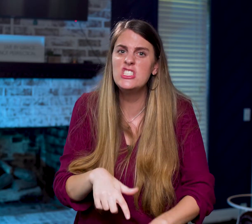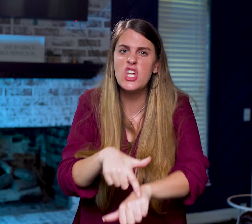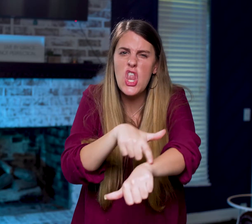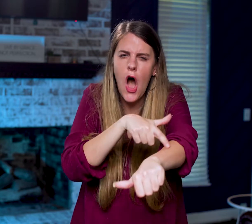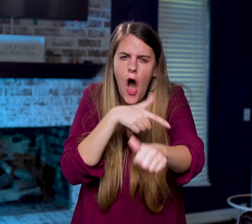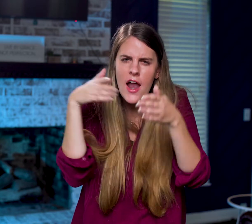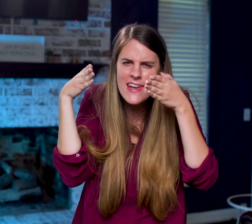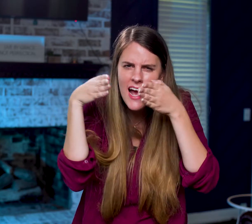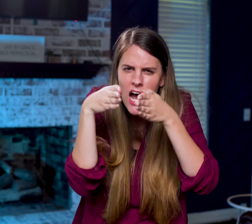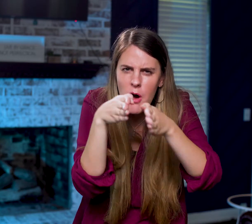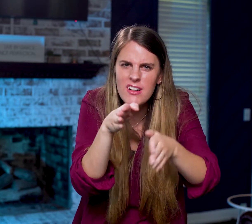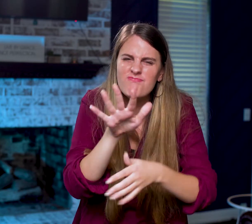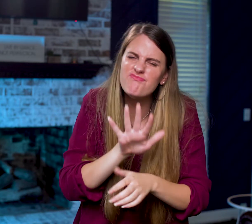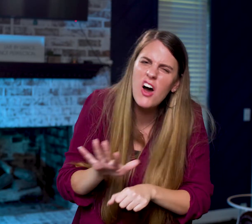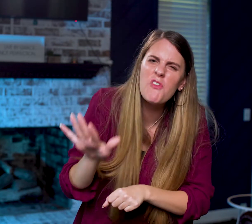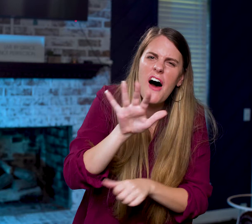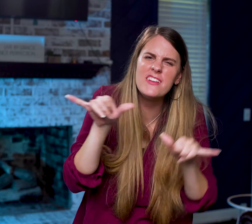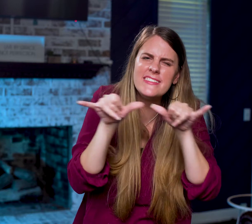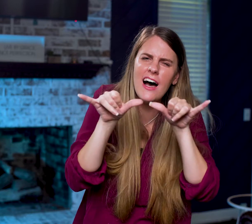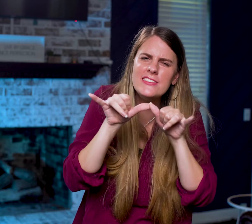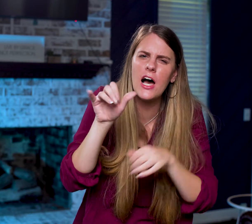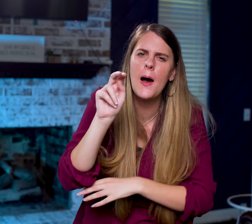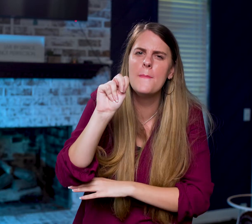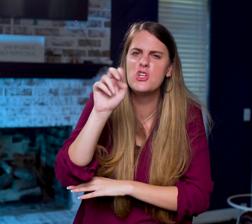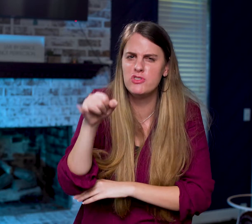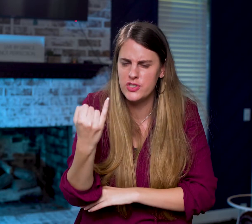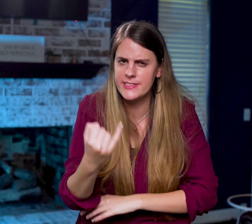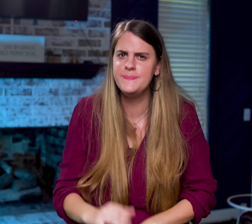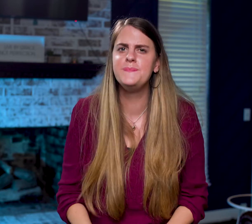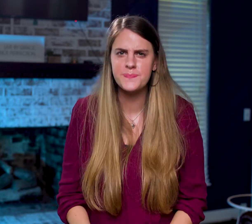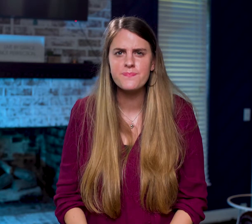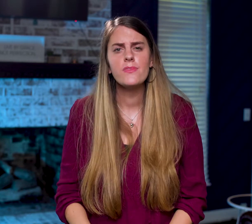It’s long and narrow, roughly the size of New Jersey.